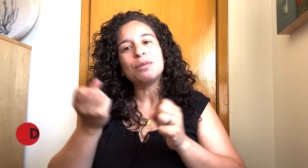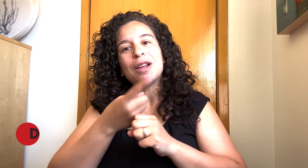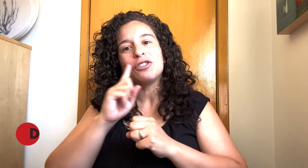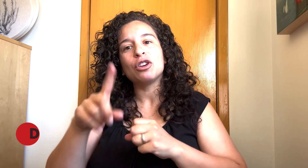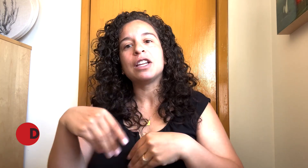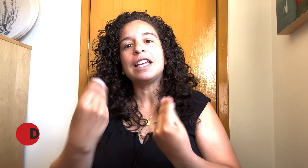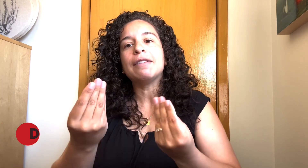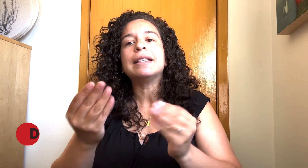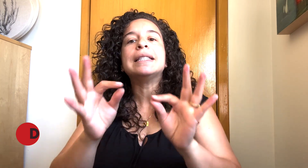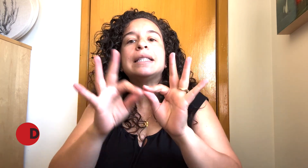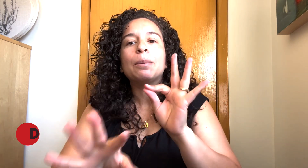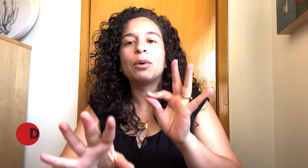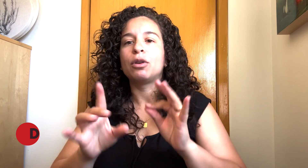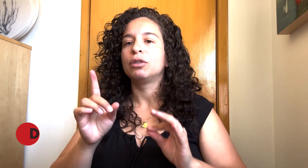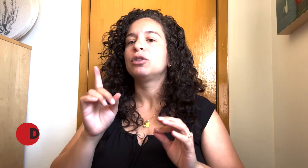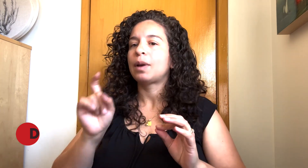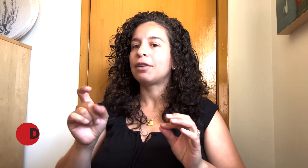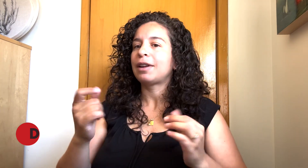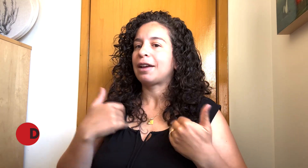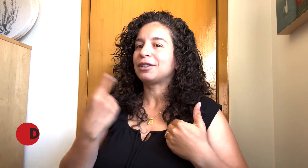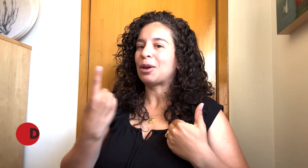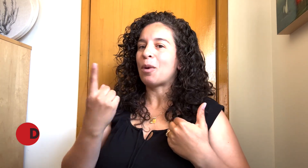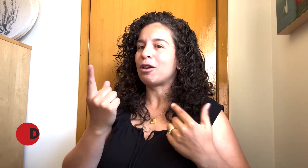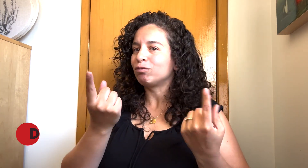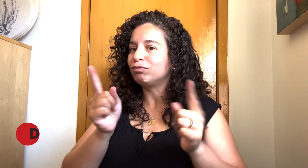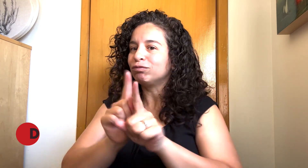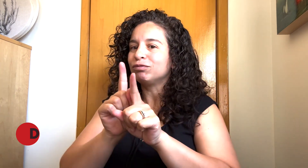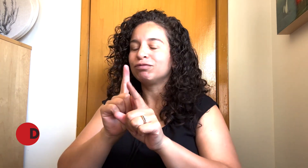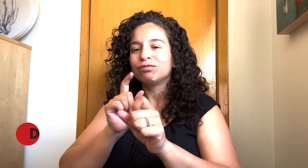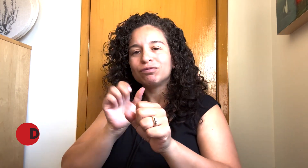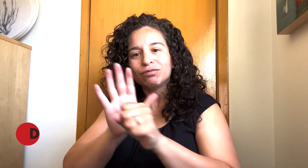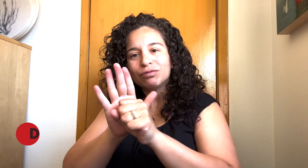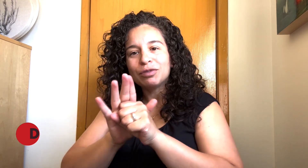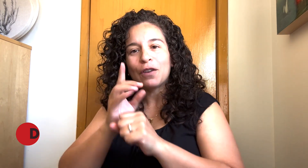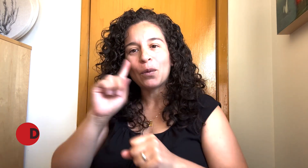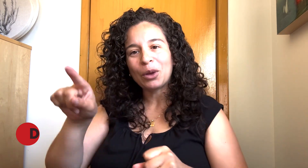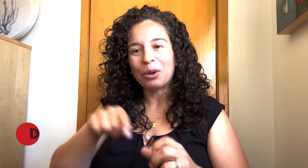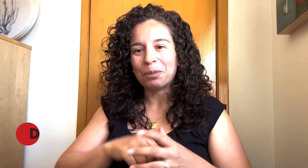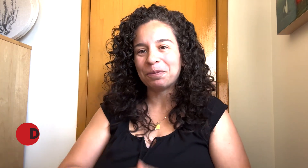Ideally you have someone with you to advocate on your behalf.